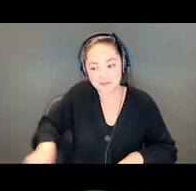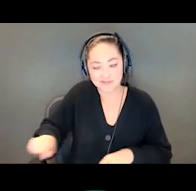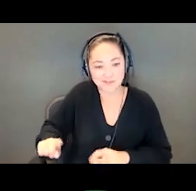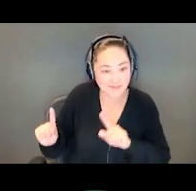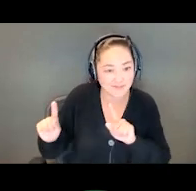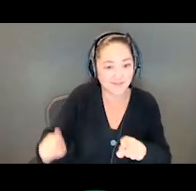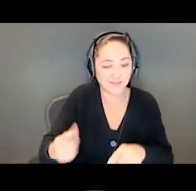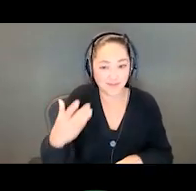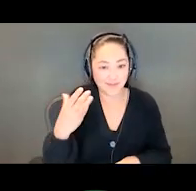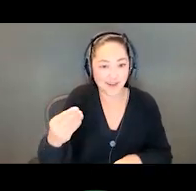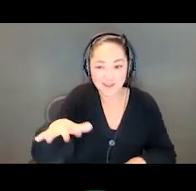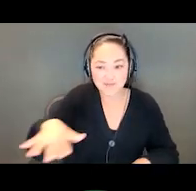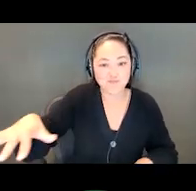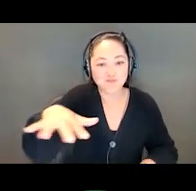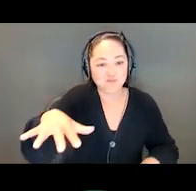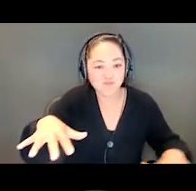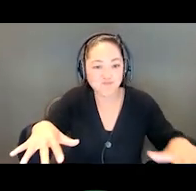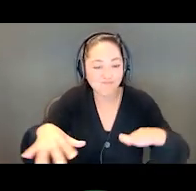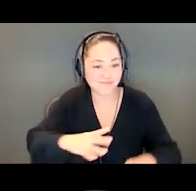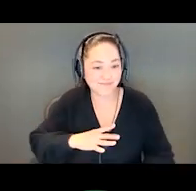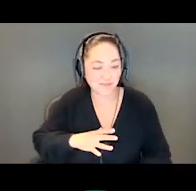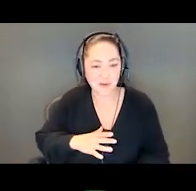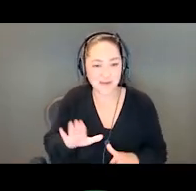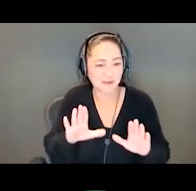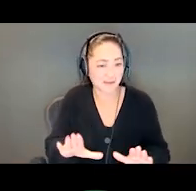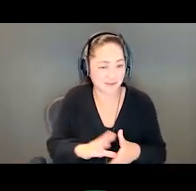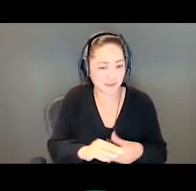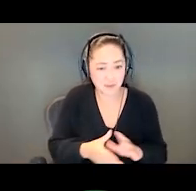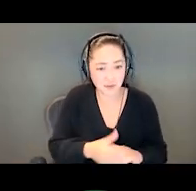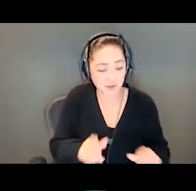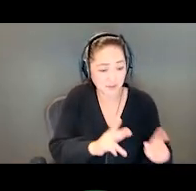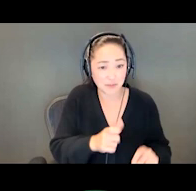great stories there of people reconnecting with the outdoors.